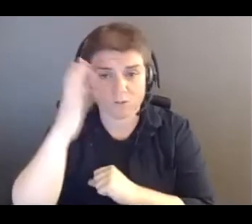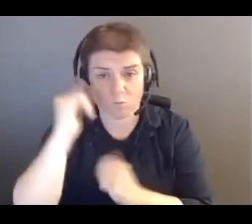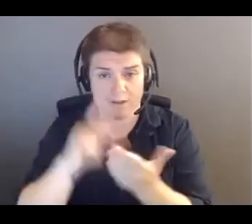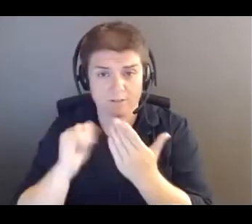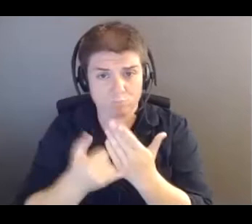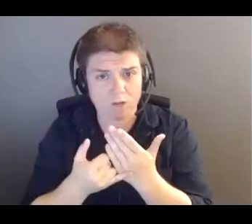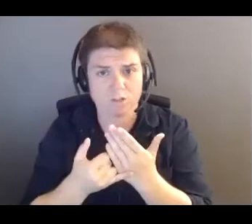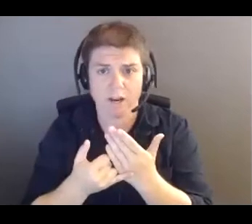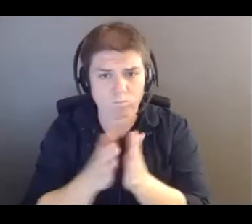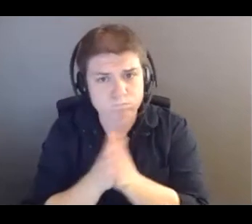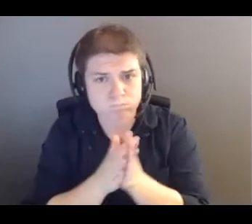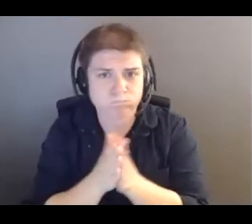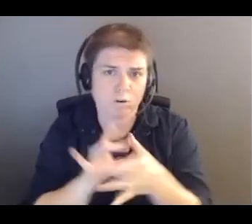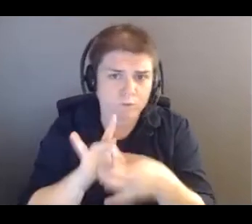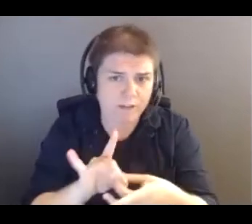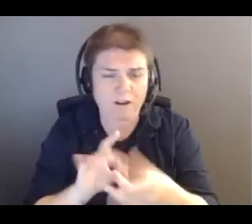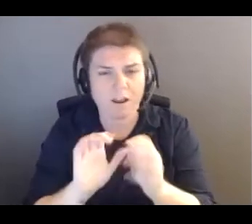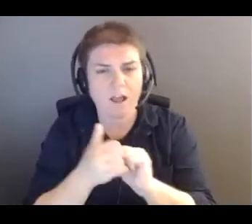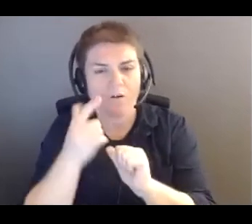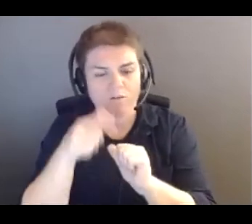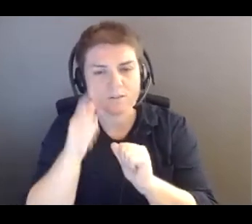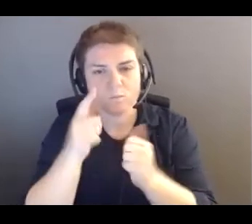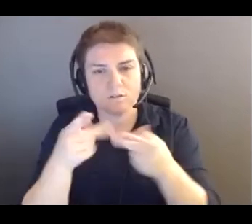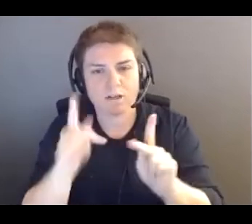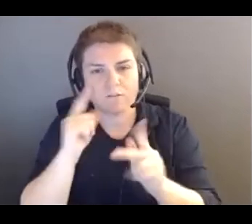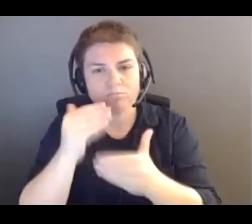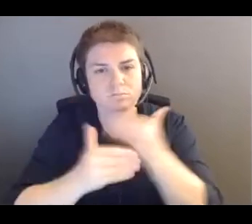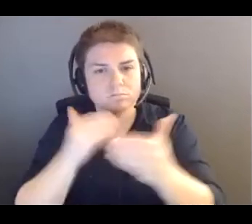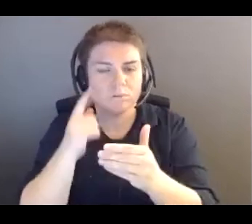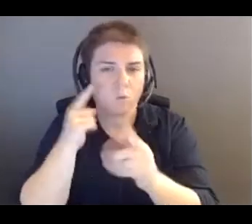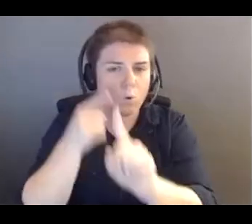and relevant and how it will allow them to advance the organization's goals, mandate,